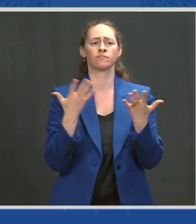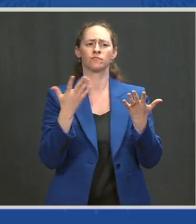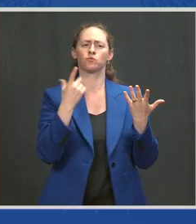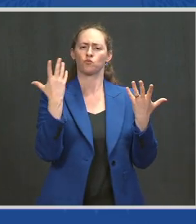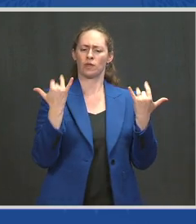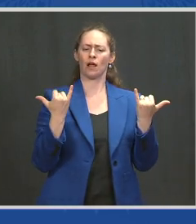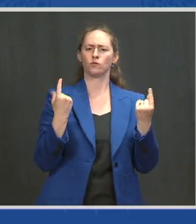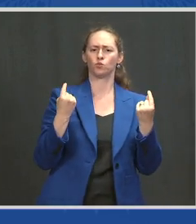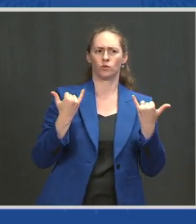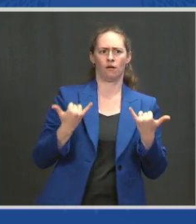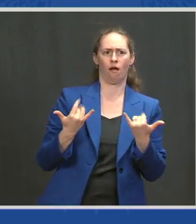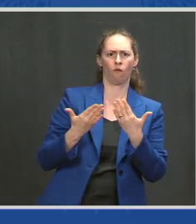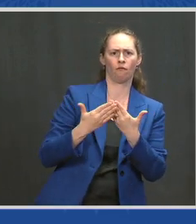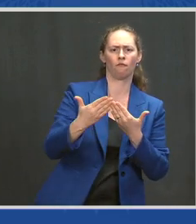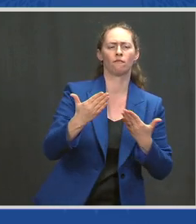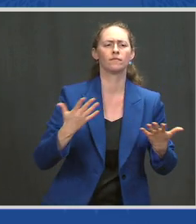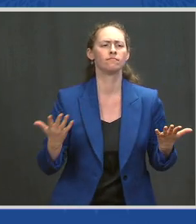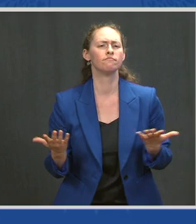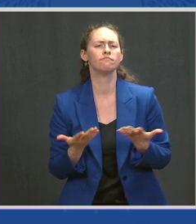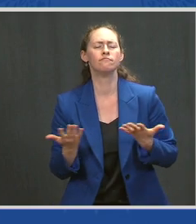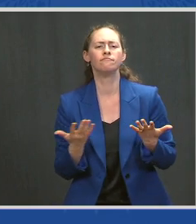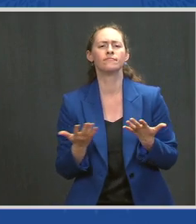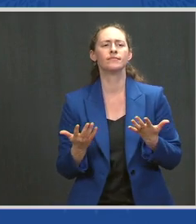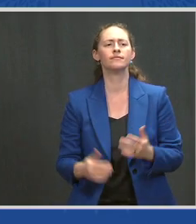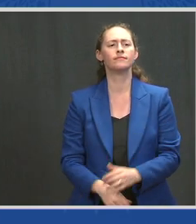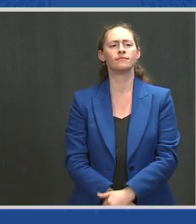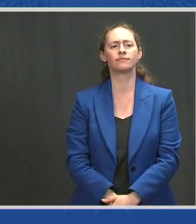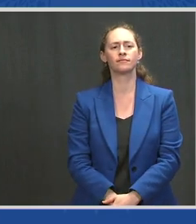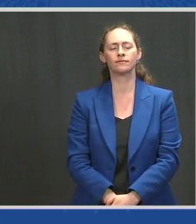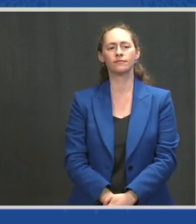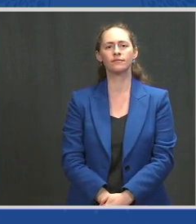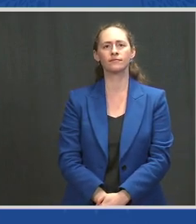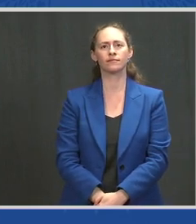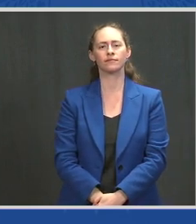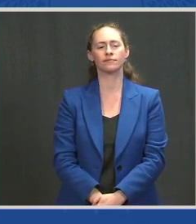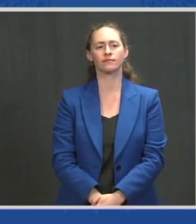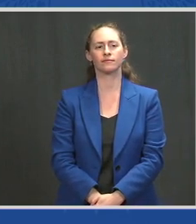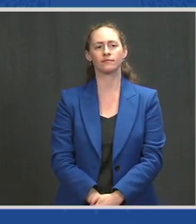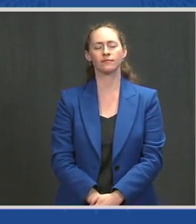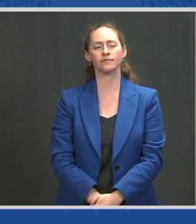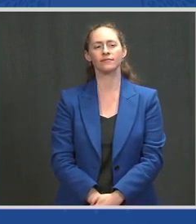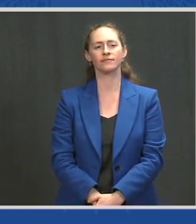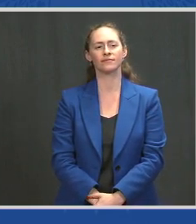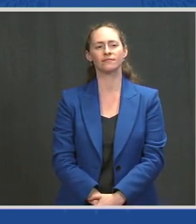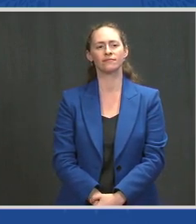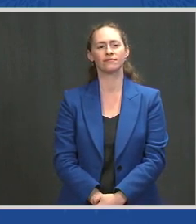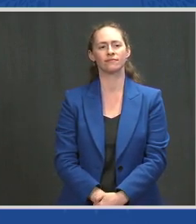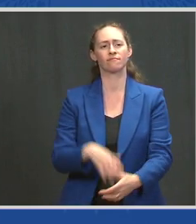This is -- I listened to, again, a significant portion of what President Putin's press conference was,